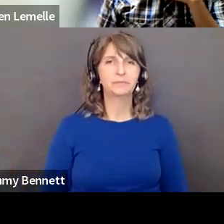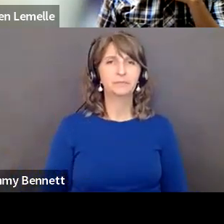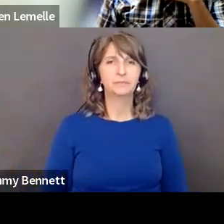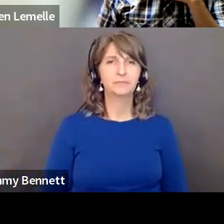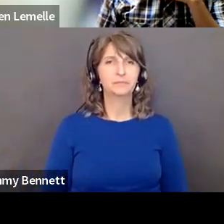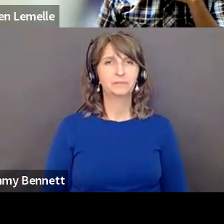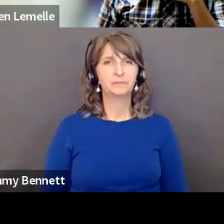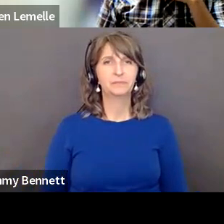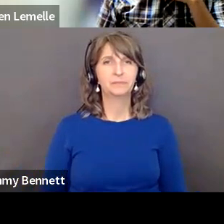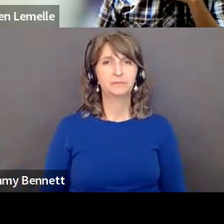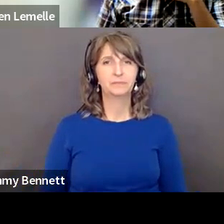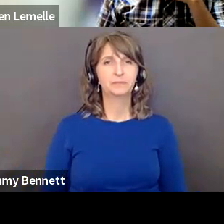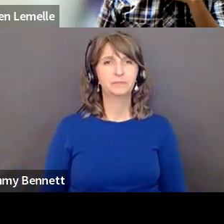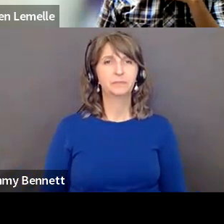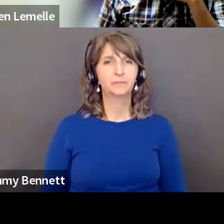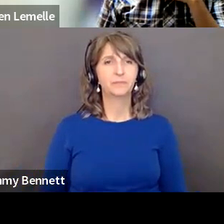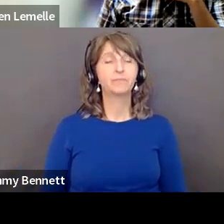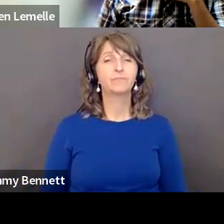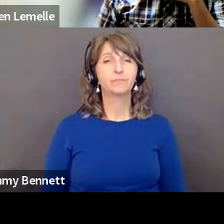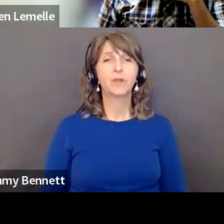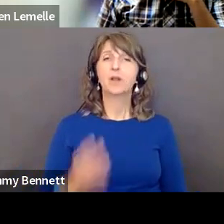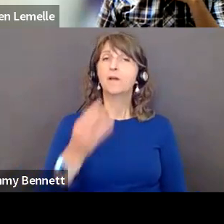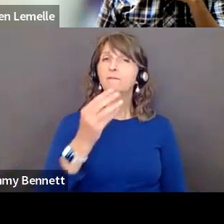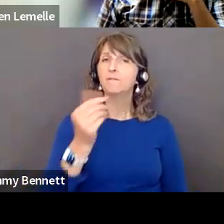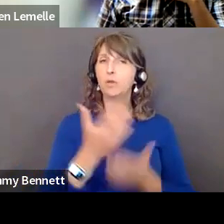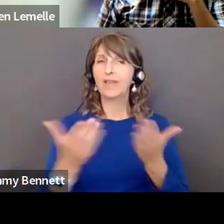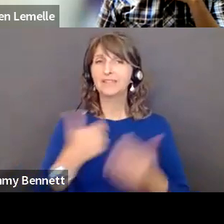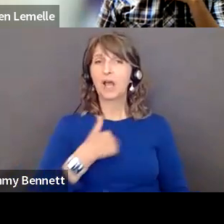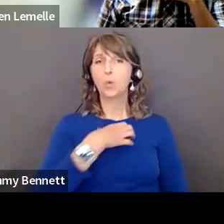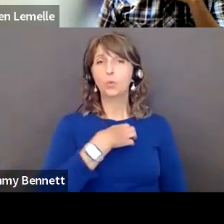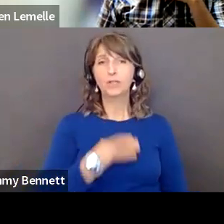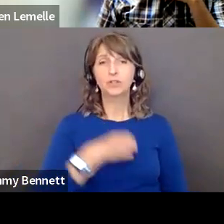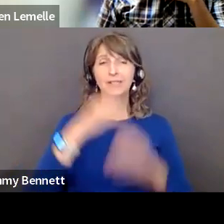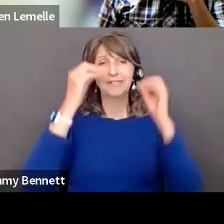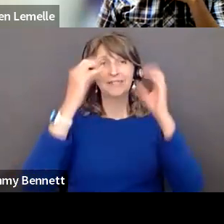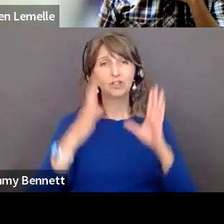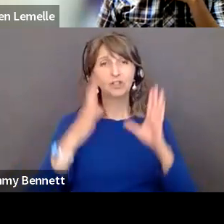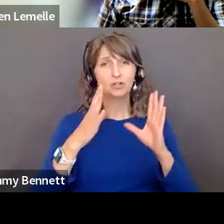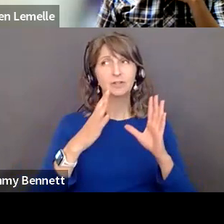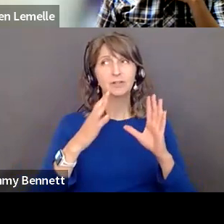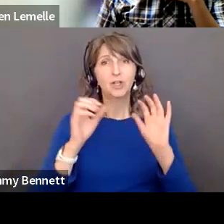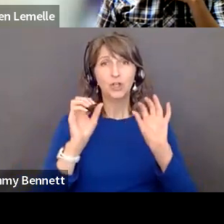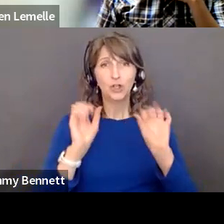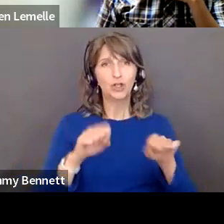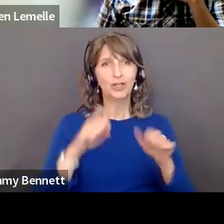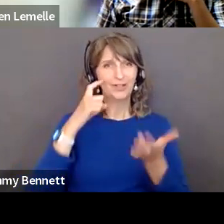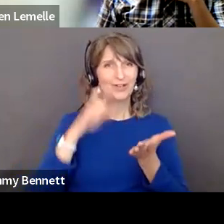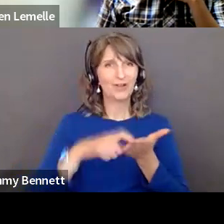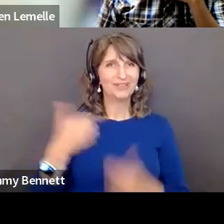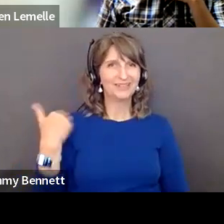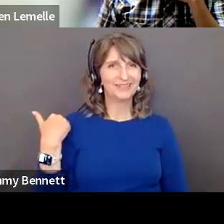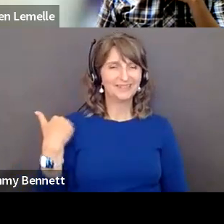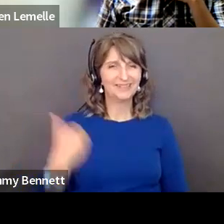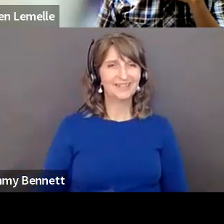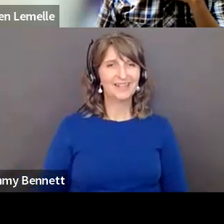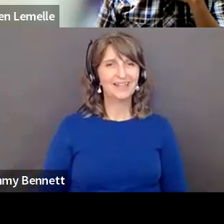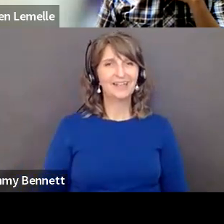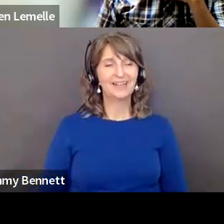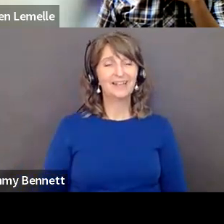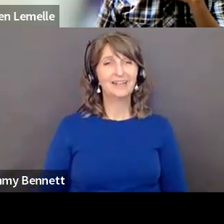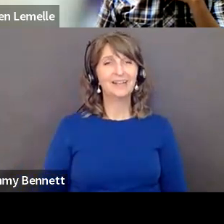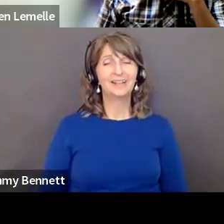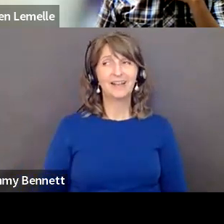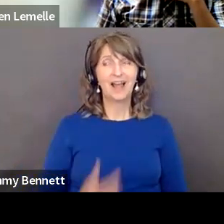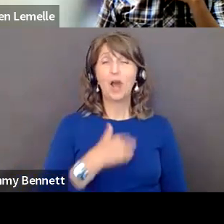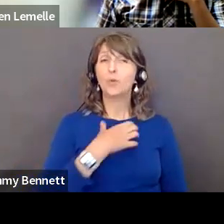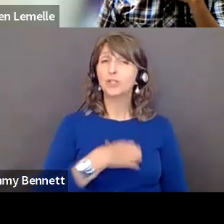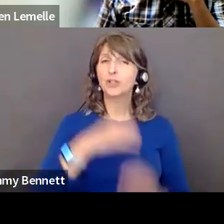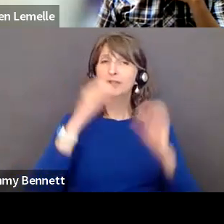There's a few things that I wish that teachers would have paid attention to. I wish they would have noticed that.